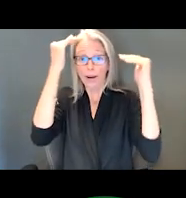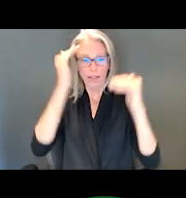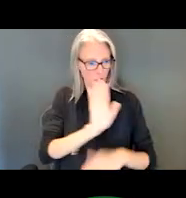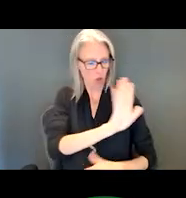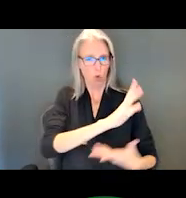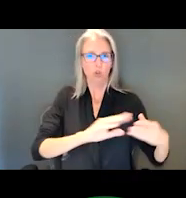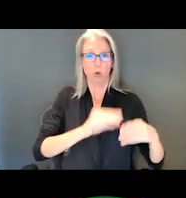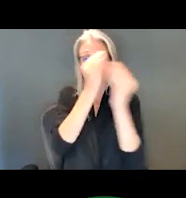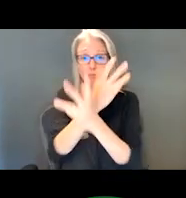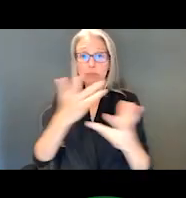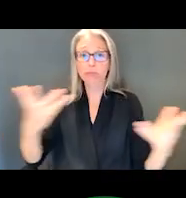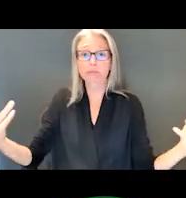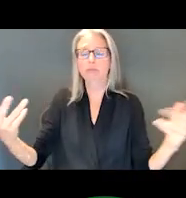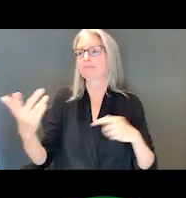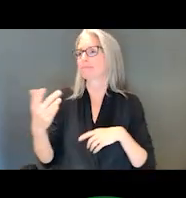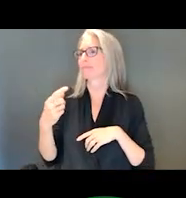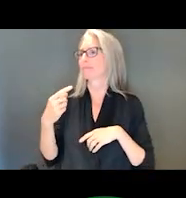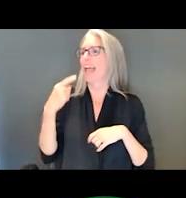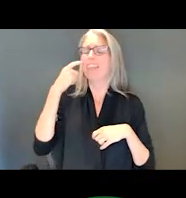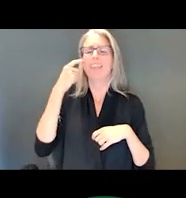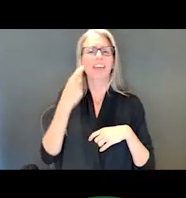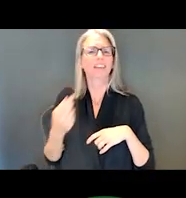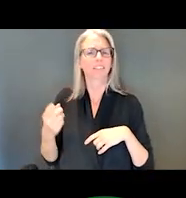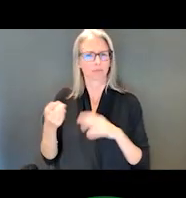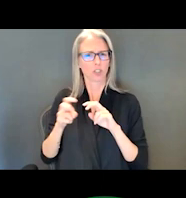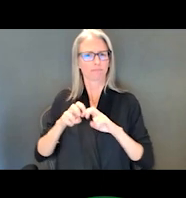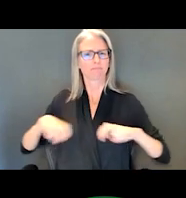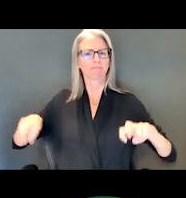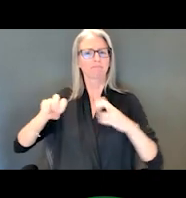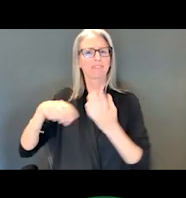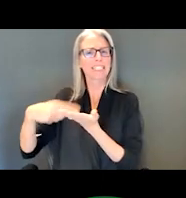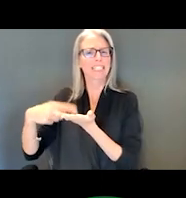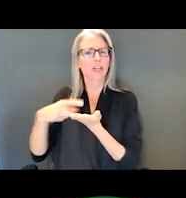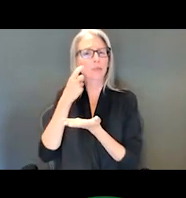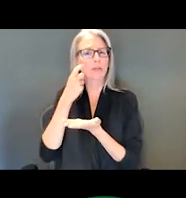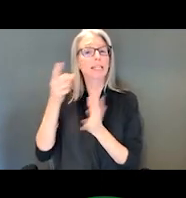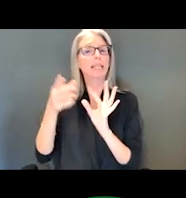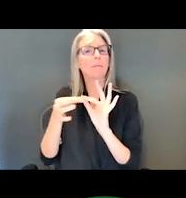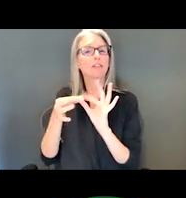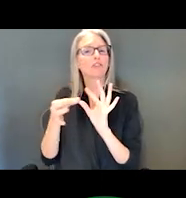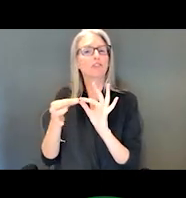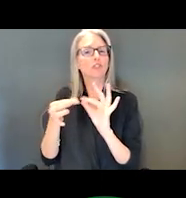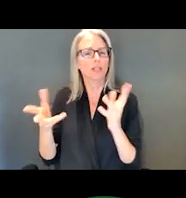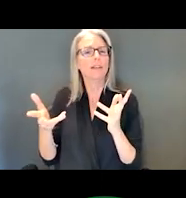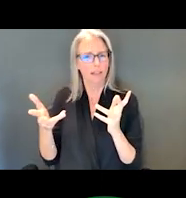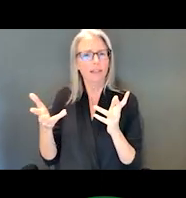I think there are lots of people if they saw the goals, of what people in this network